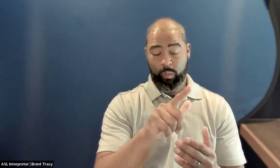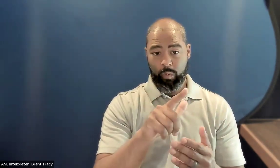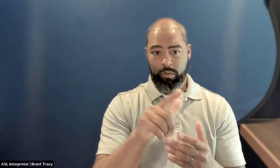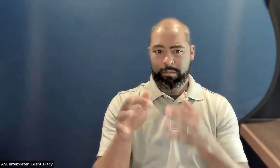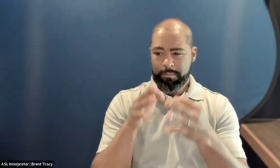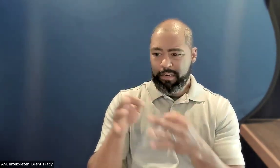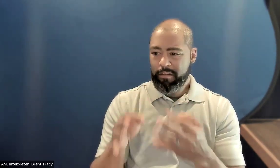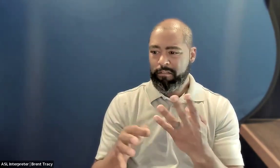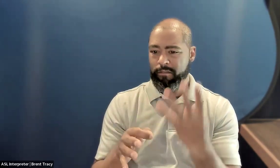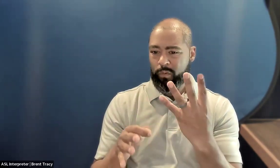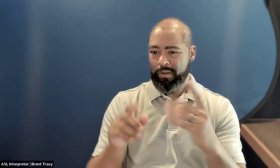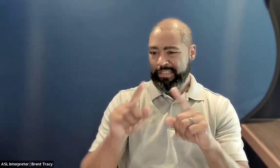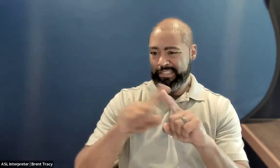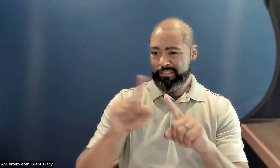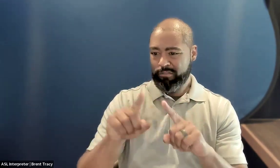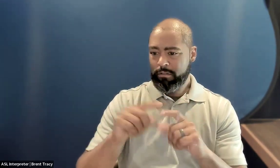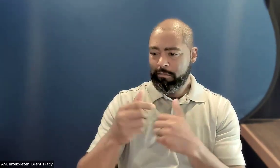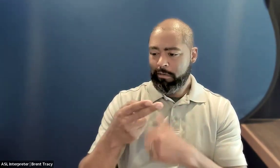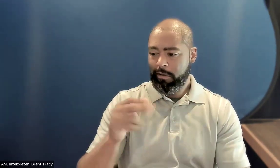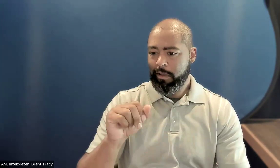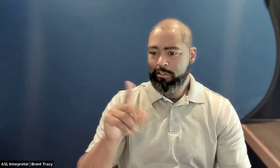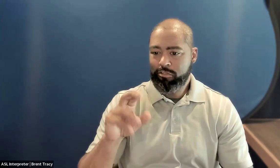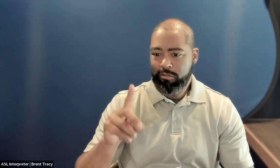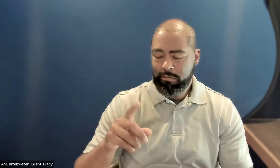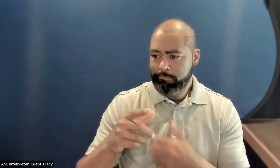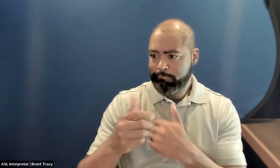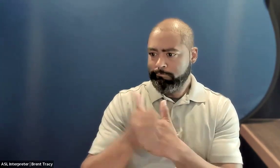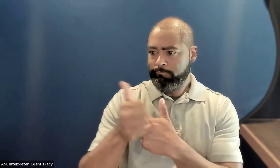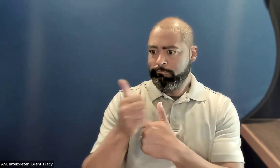Sea level rise and storm surge for which this example is highly